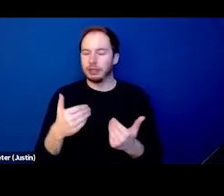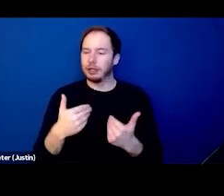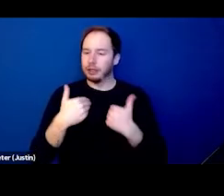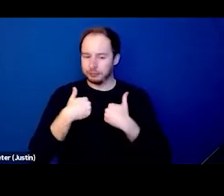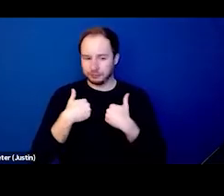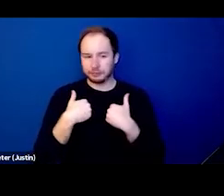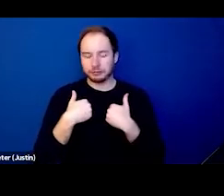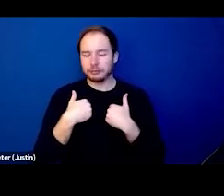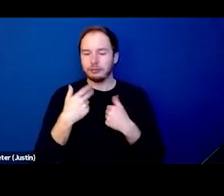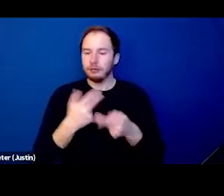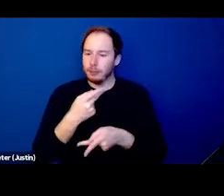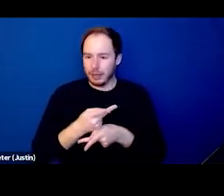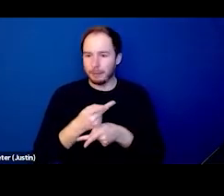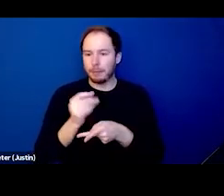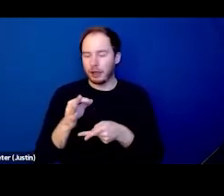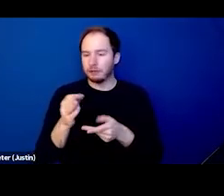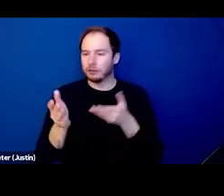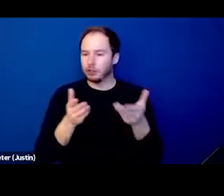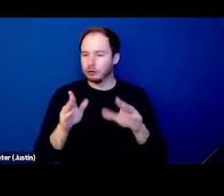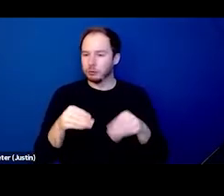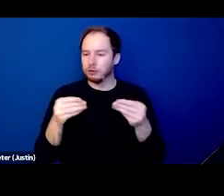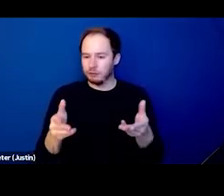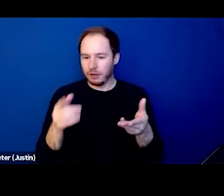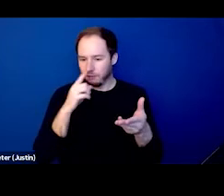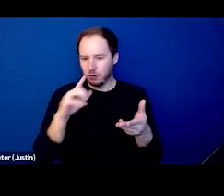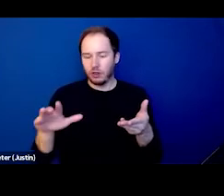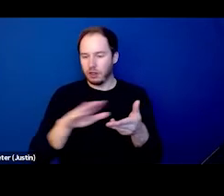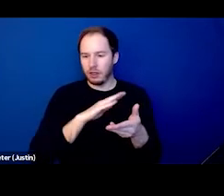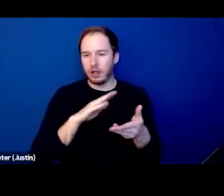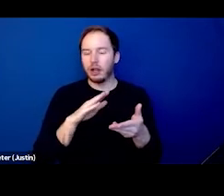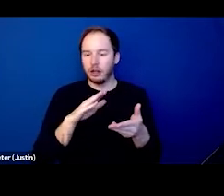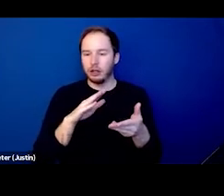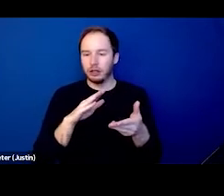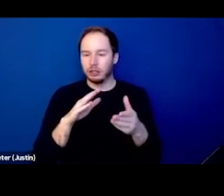some level of service provided for their native community members.